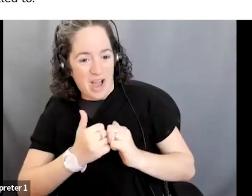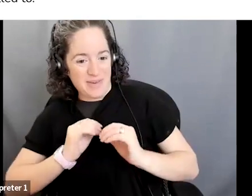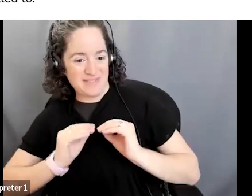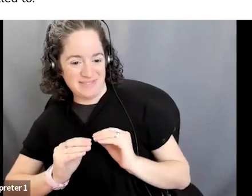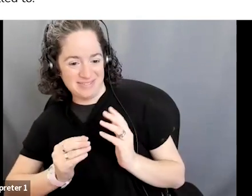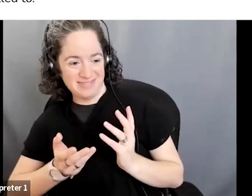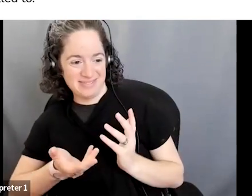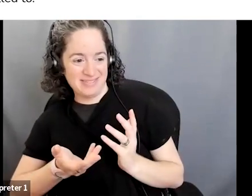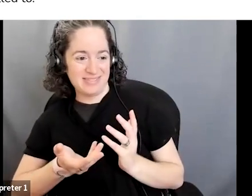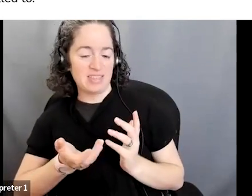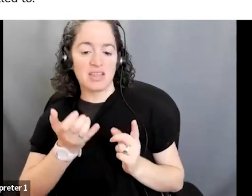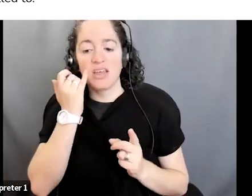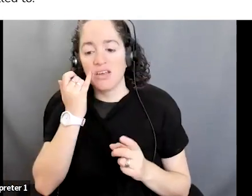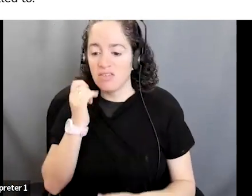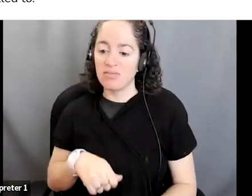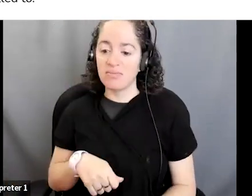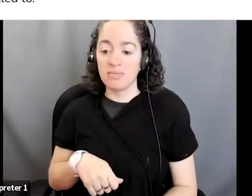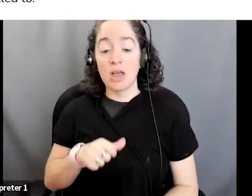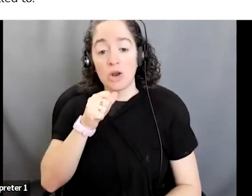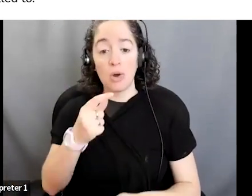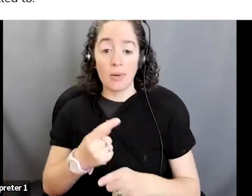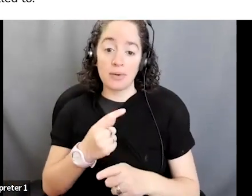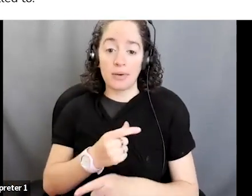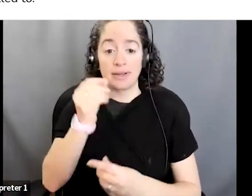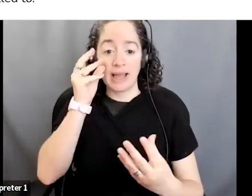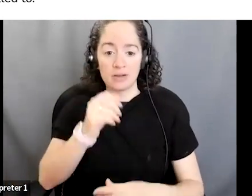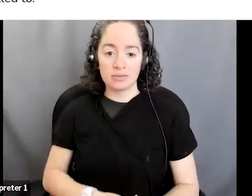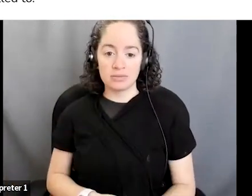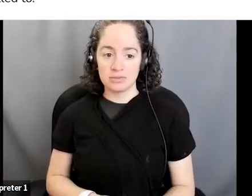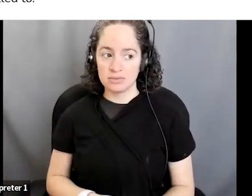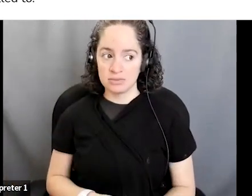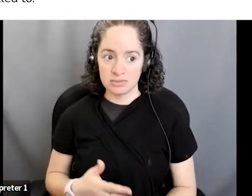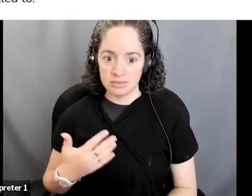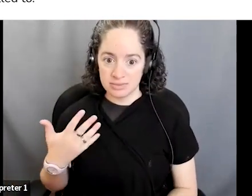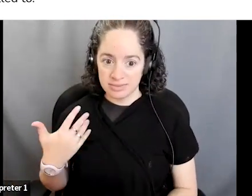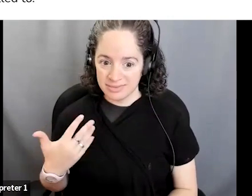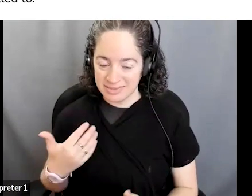is one of the most irritatingly generic messages. It doesn't tell me anything.